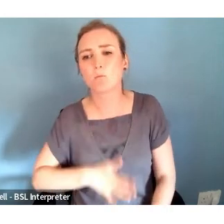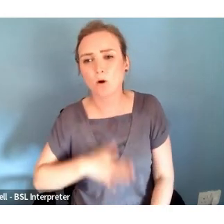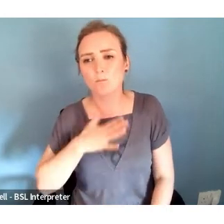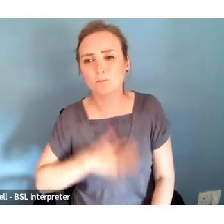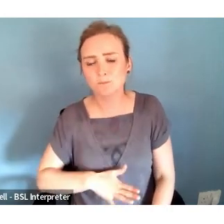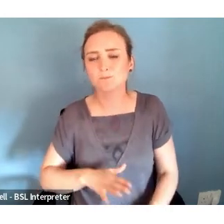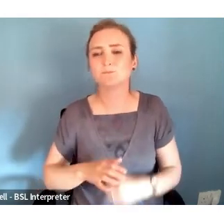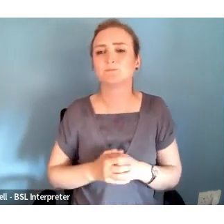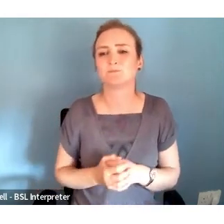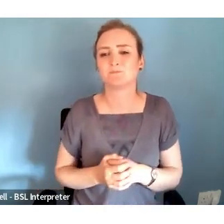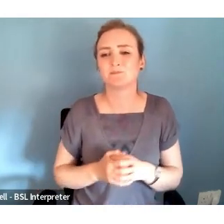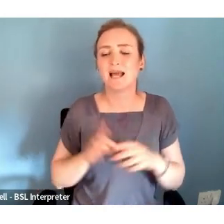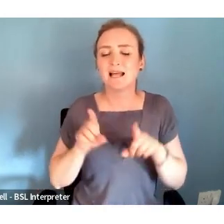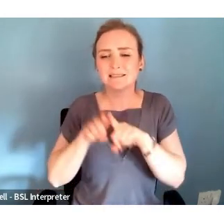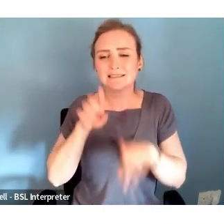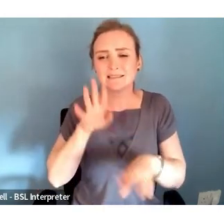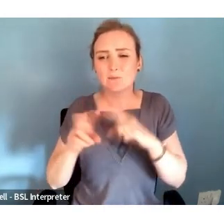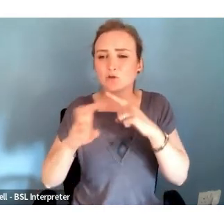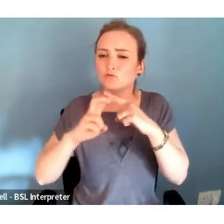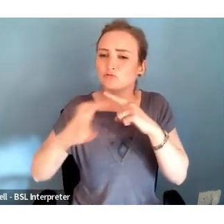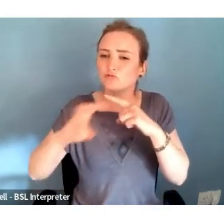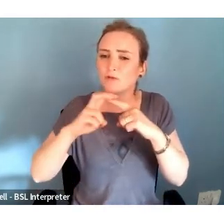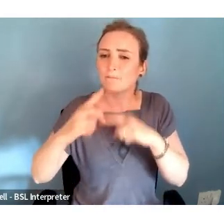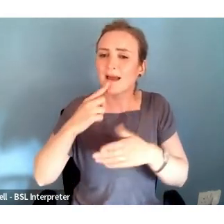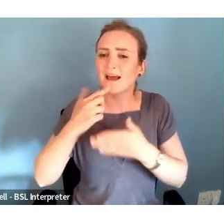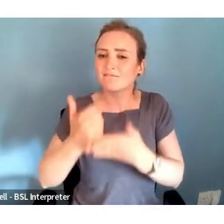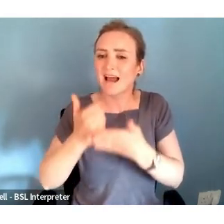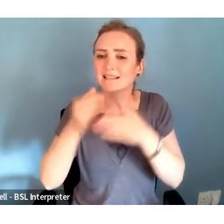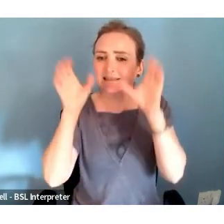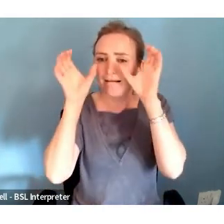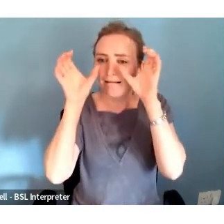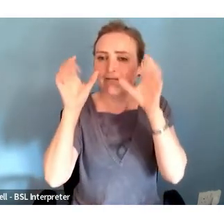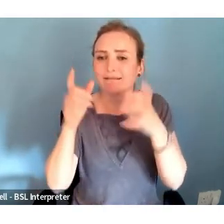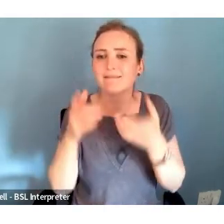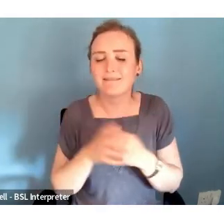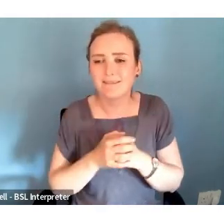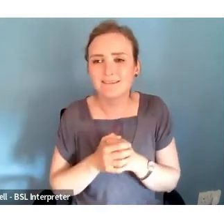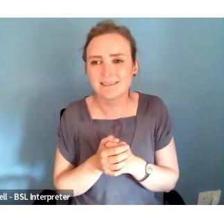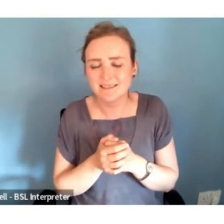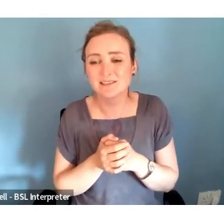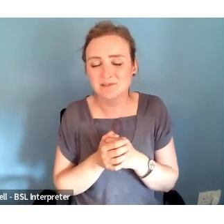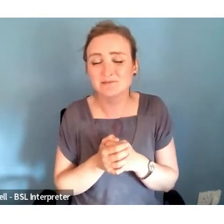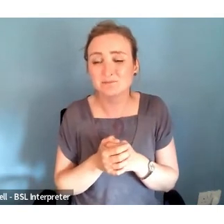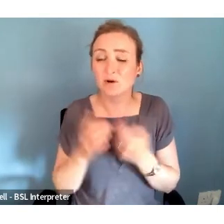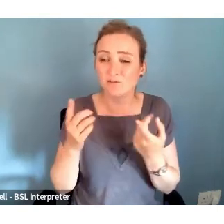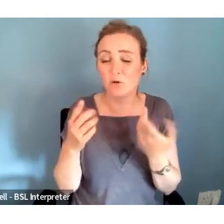Trip Advisor for employers. That word of mouth is